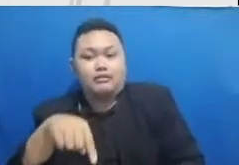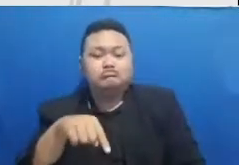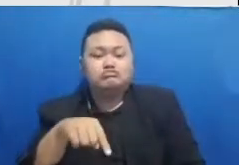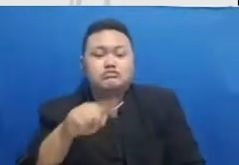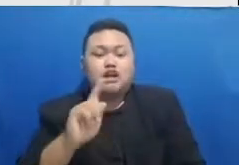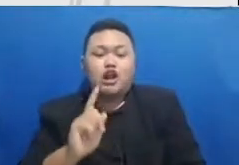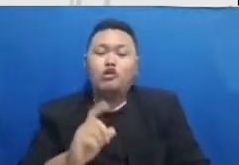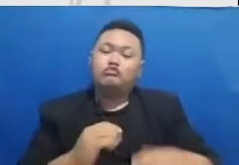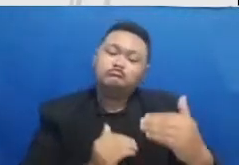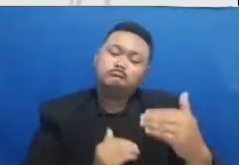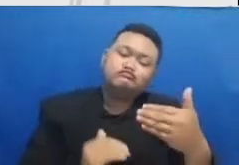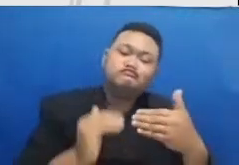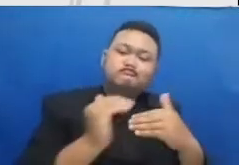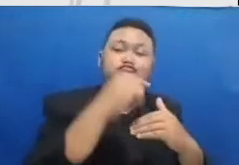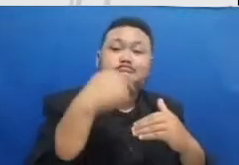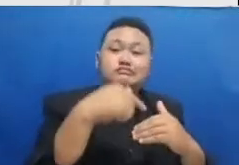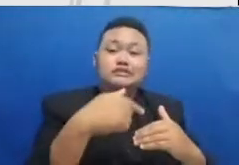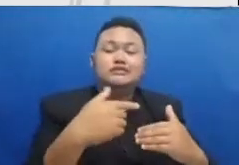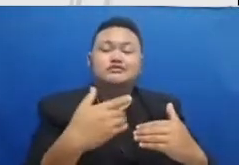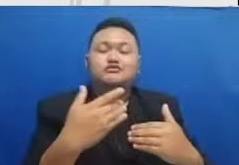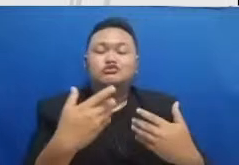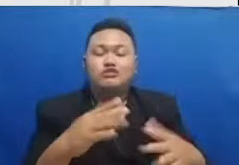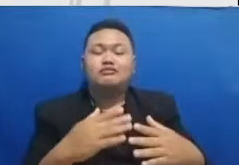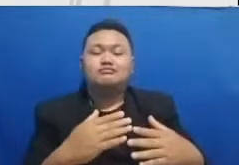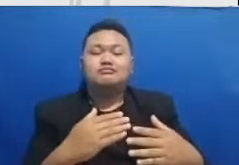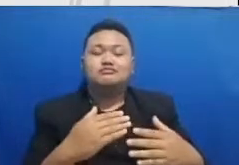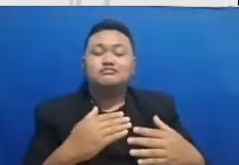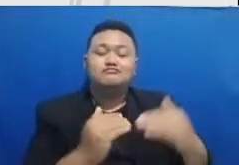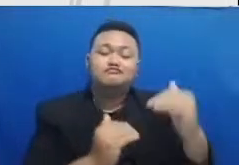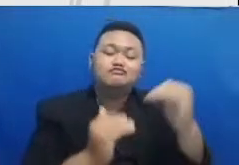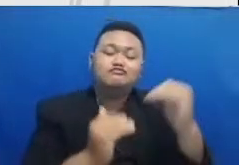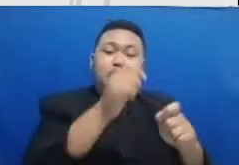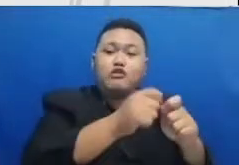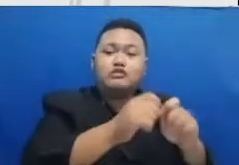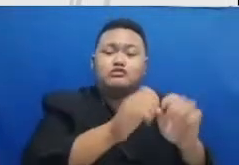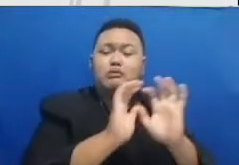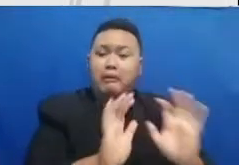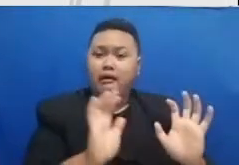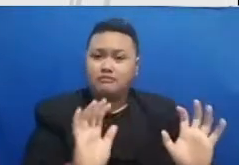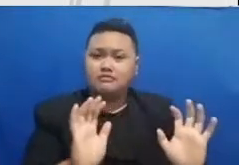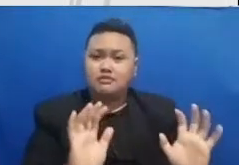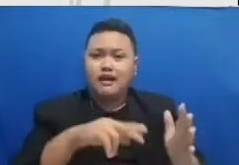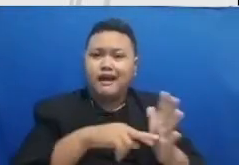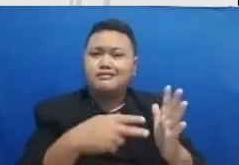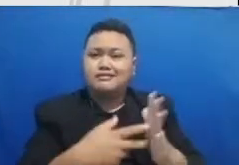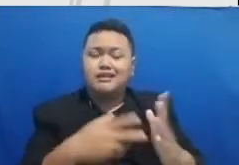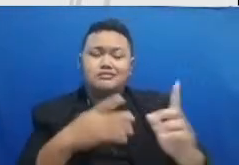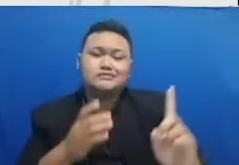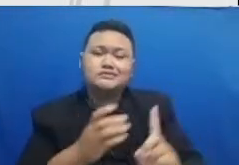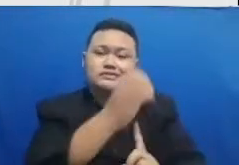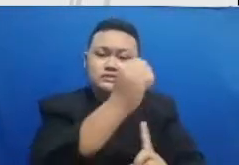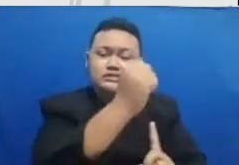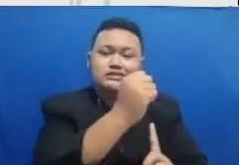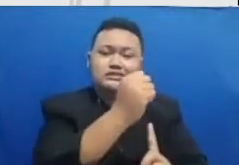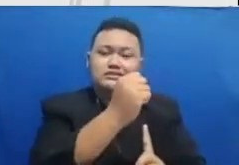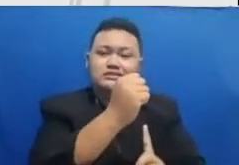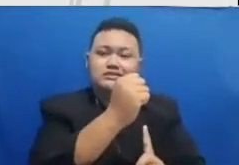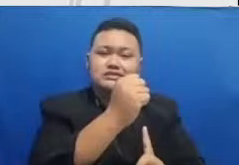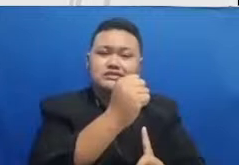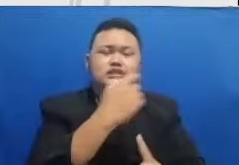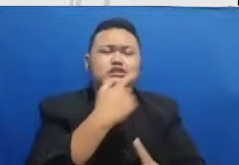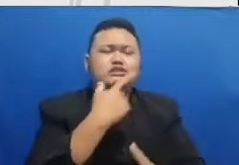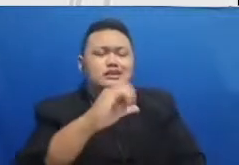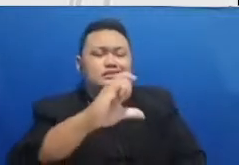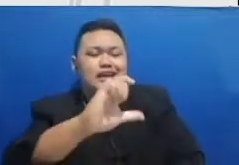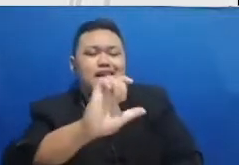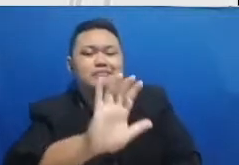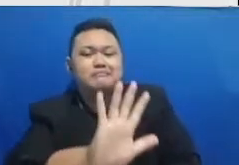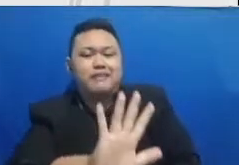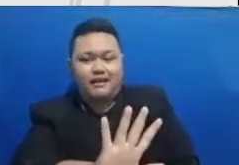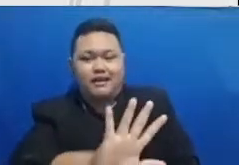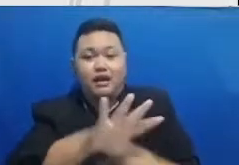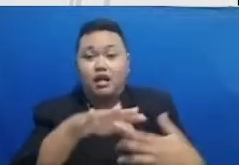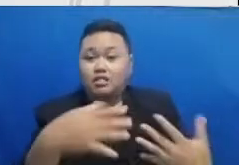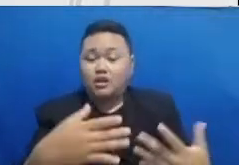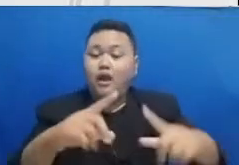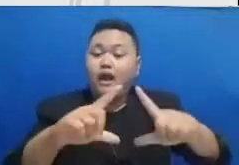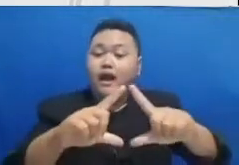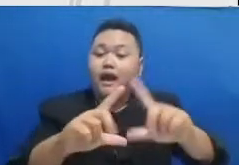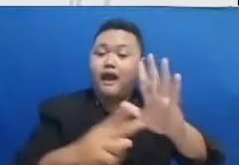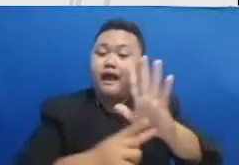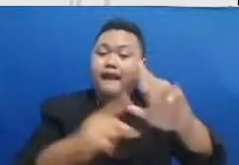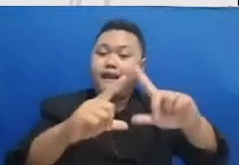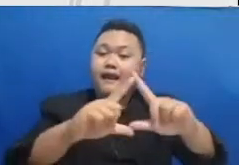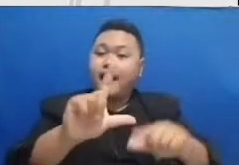definition it reaches levels such as j5 creative analysis. Hi so don't I am discouraged